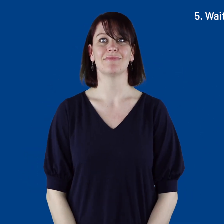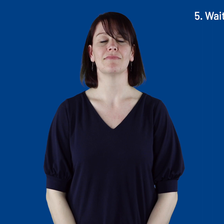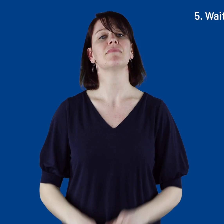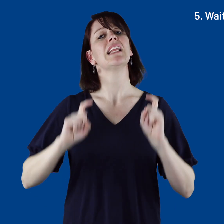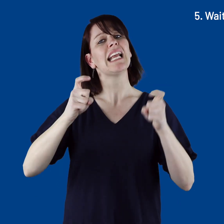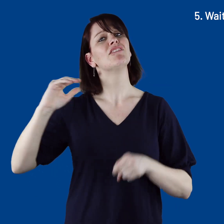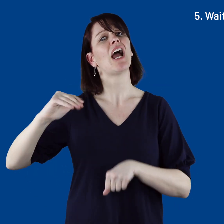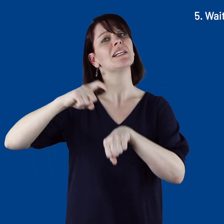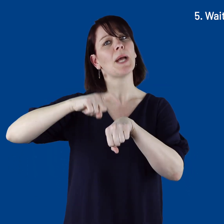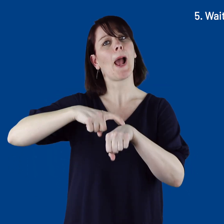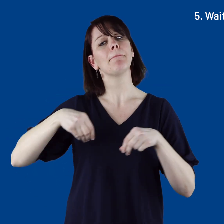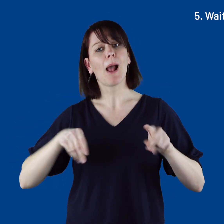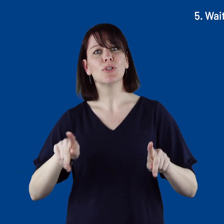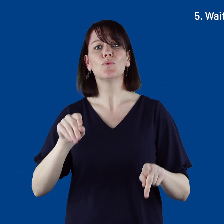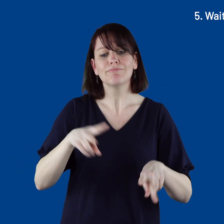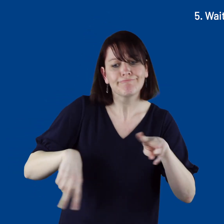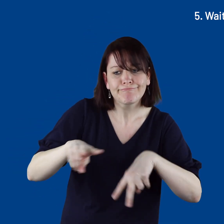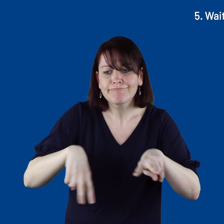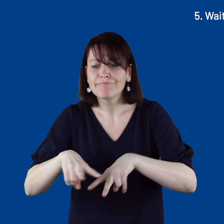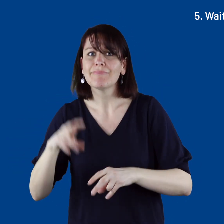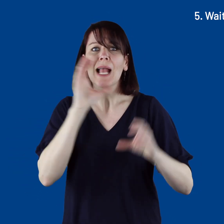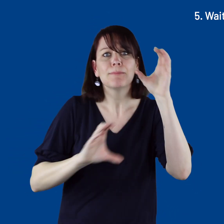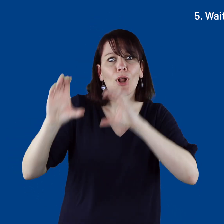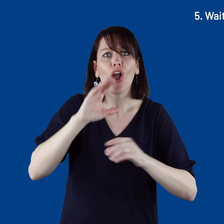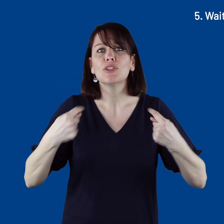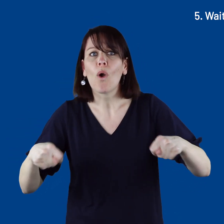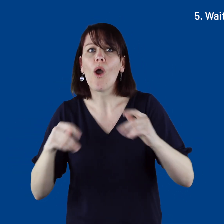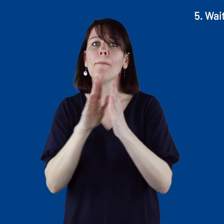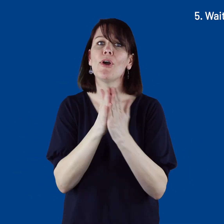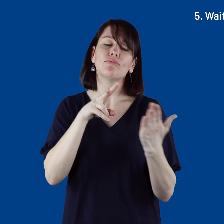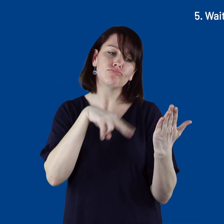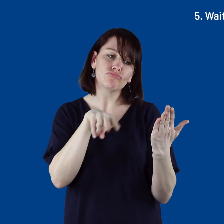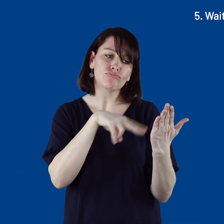provide them with relevant information. Give the child the time and opportunity to look at